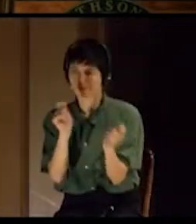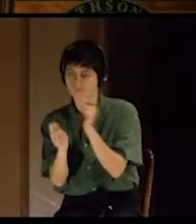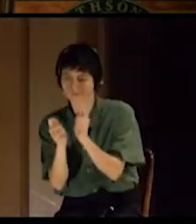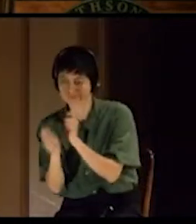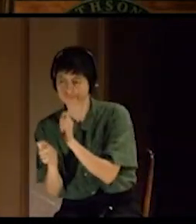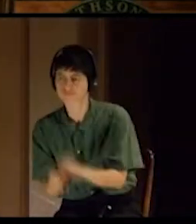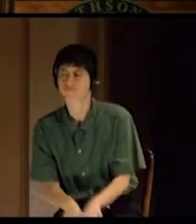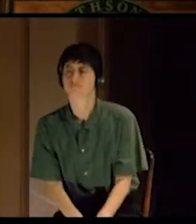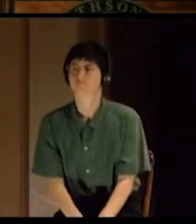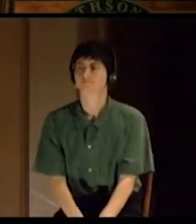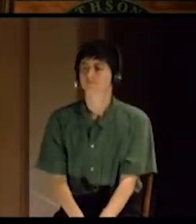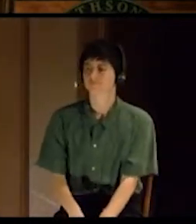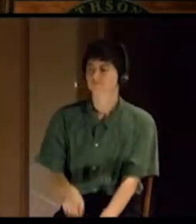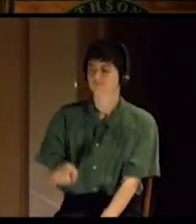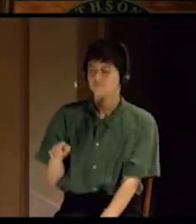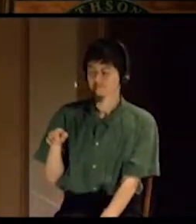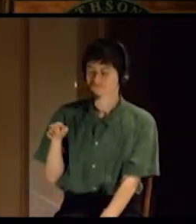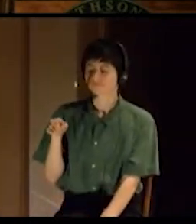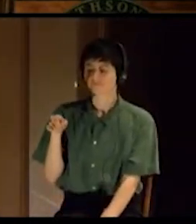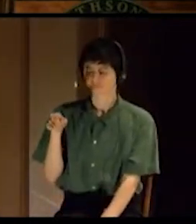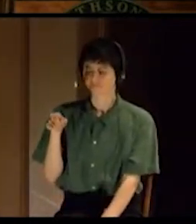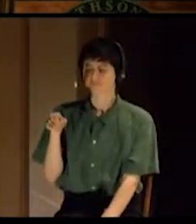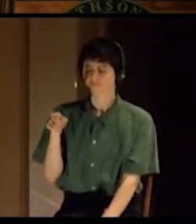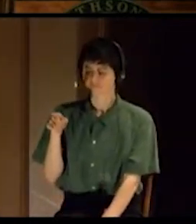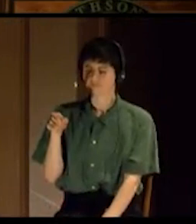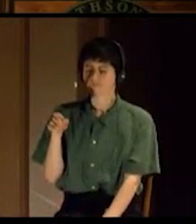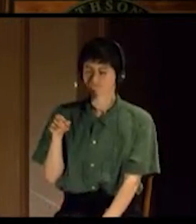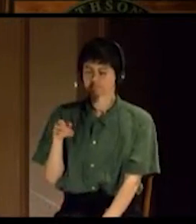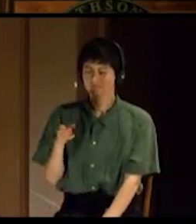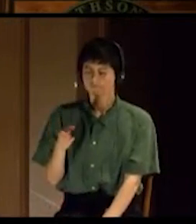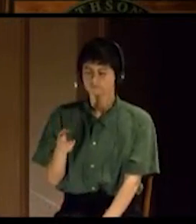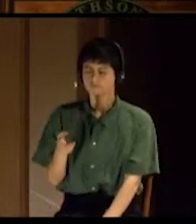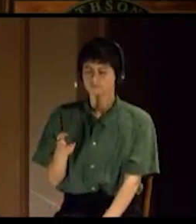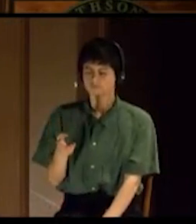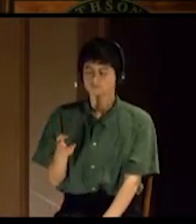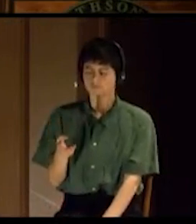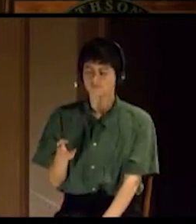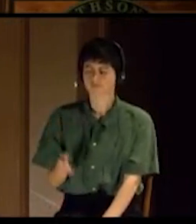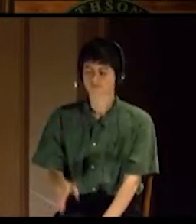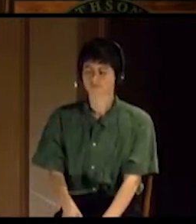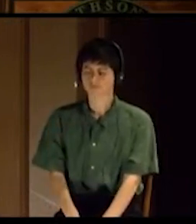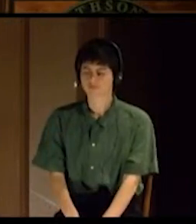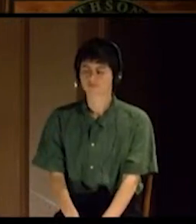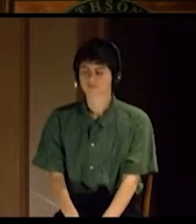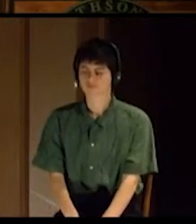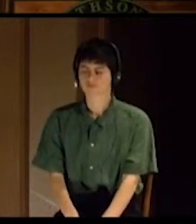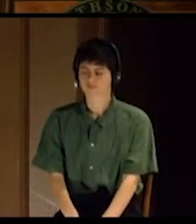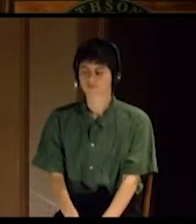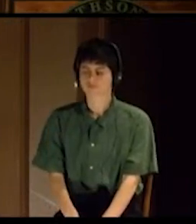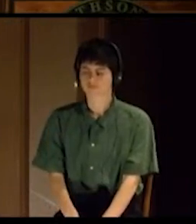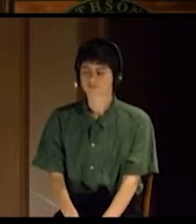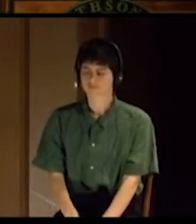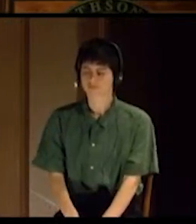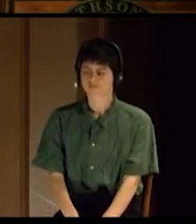And so species are resilient and can persist at least in periods of climate change without humans, keyword there.